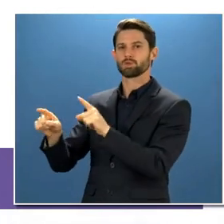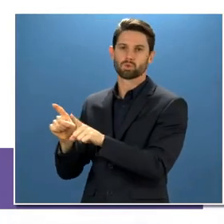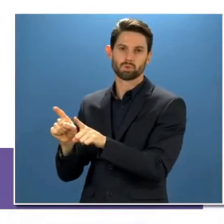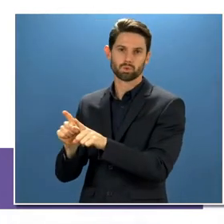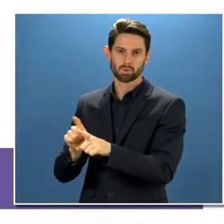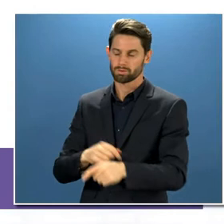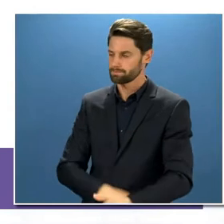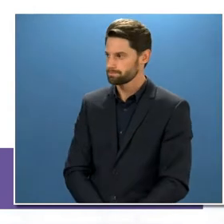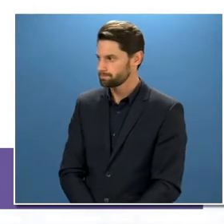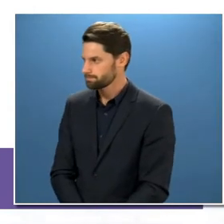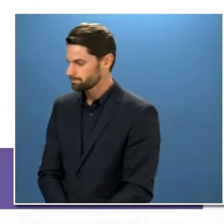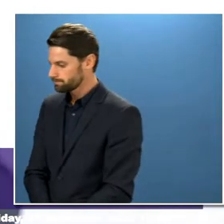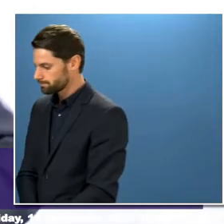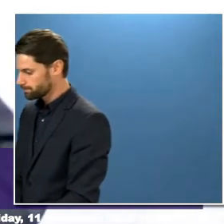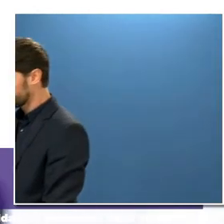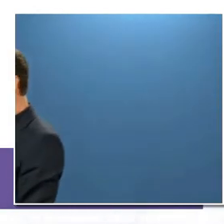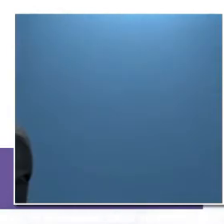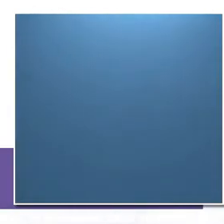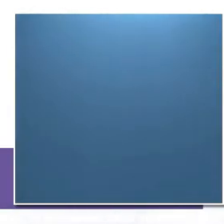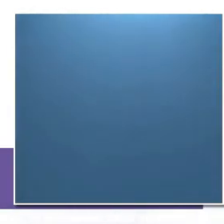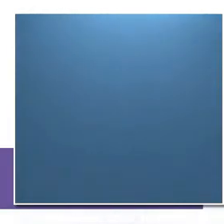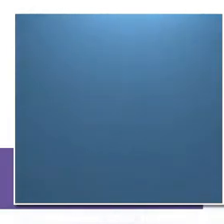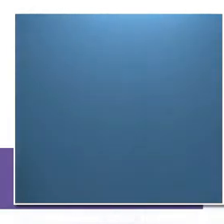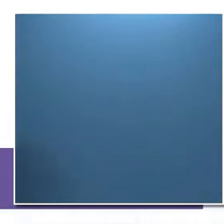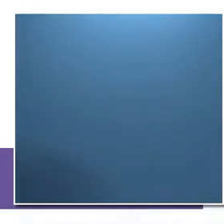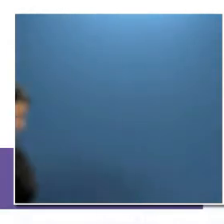You described to us what had to happen for a person to bring